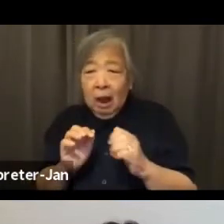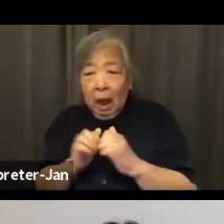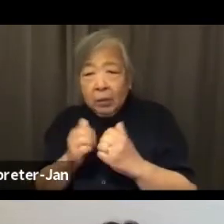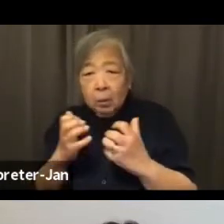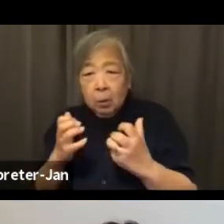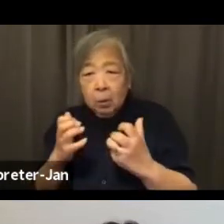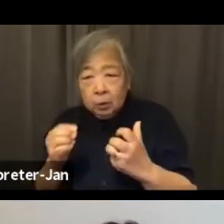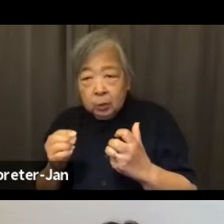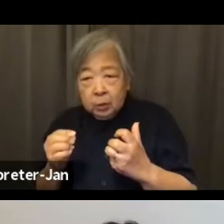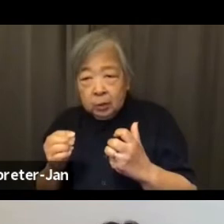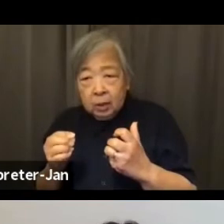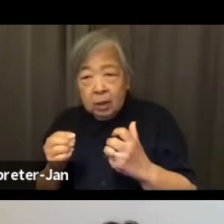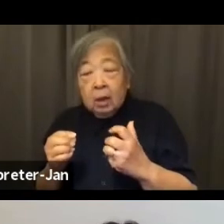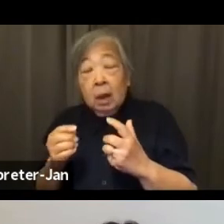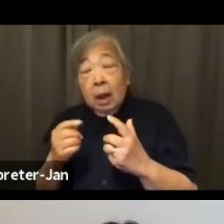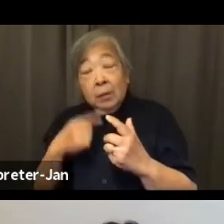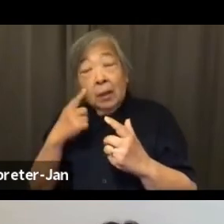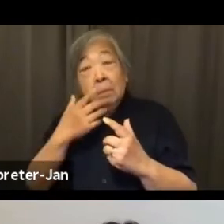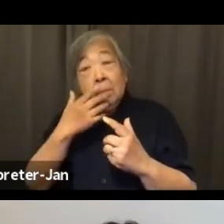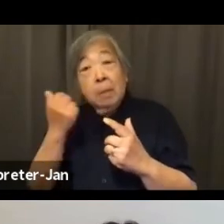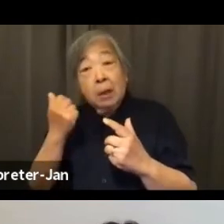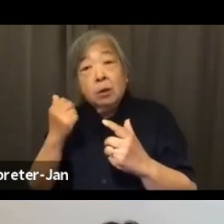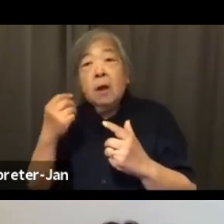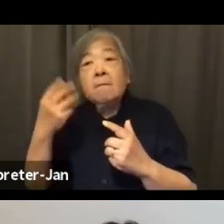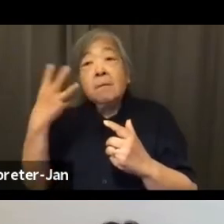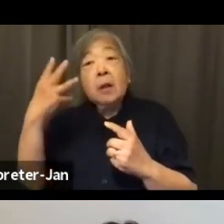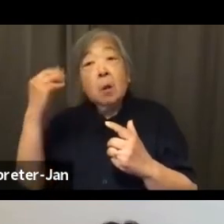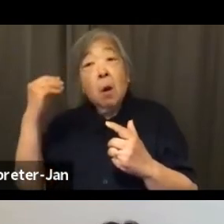hand, yes, it's better to have video off because then you see the interpreter.